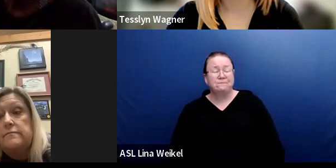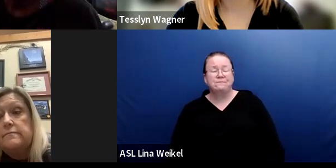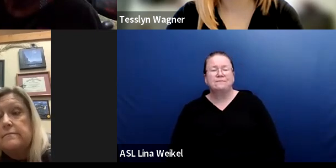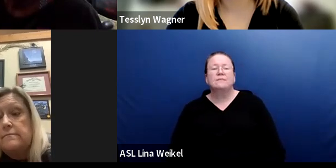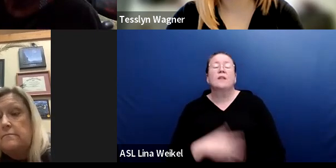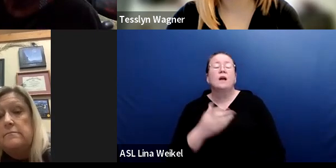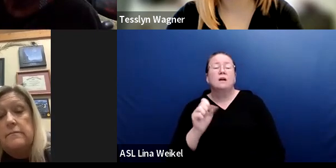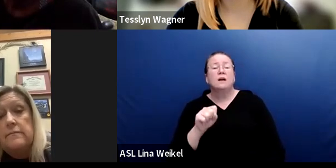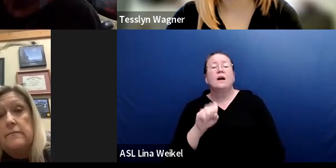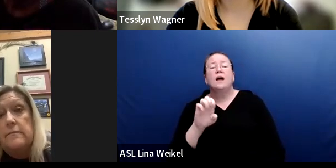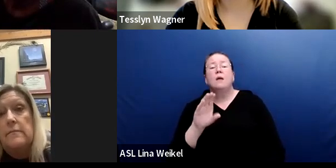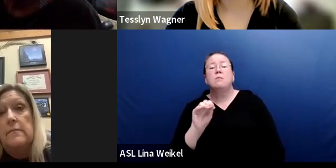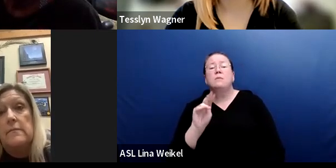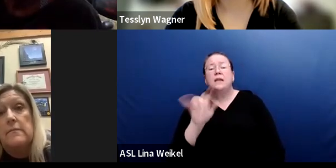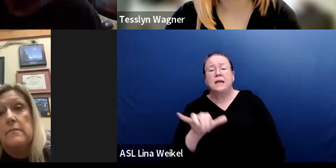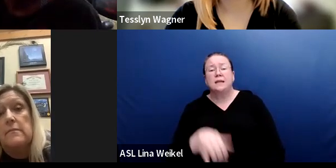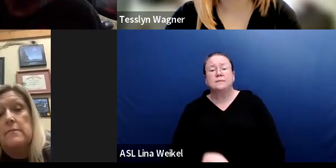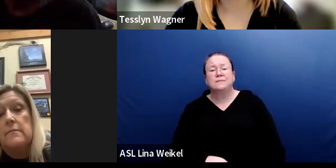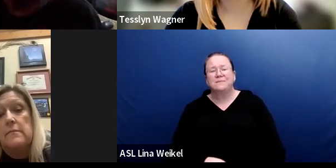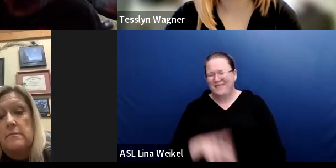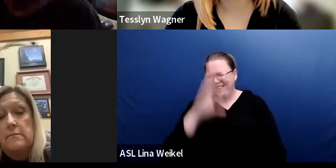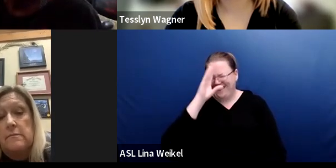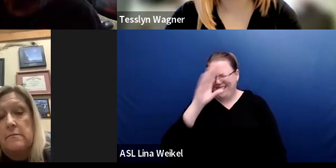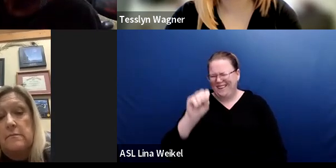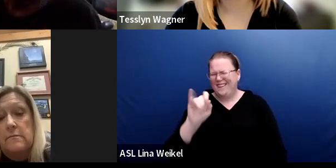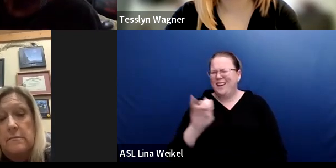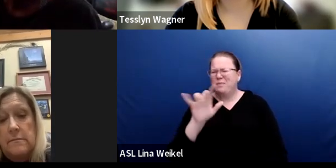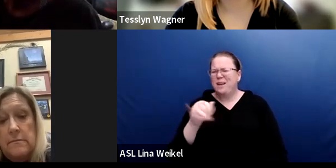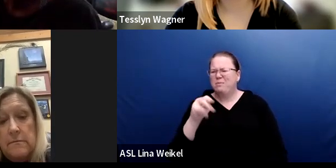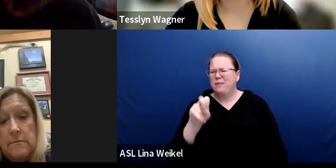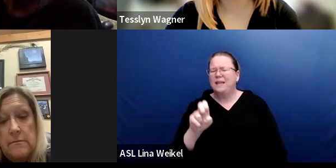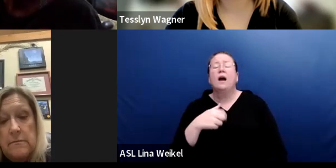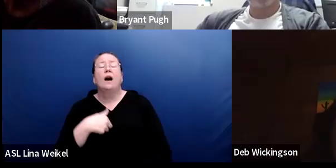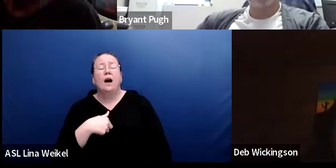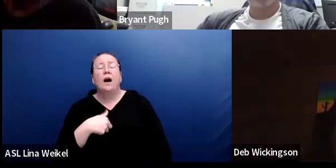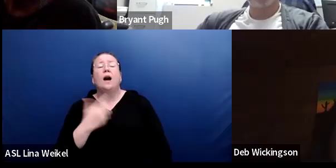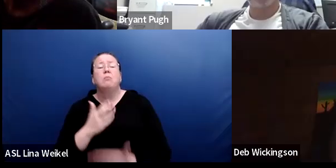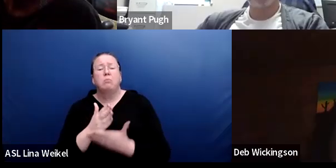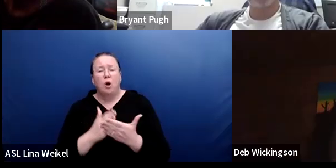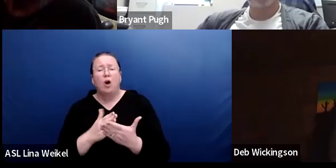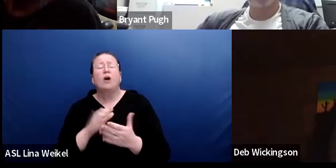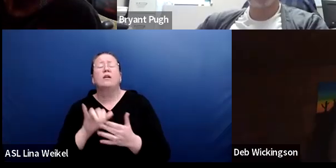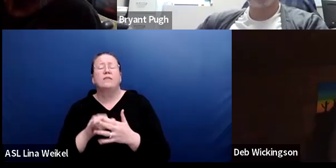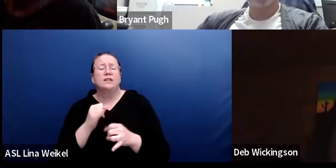Would you mind, Joan, if you have anything on that would you mind e-mailing it to me and I can share it with the group. : I will look into it and certainly will.